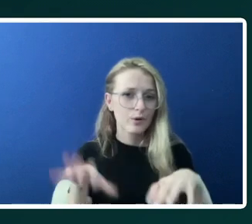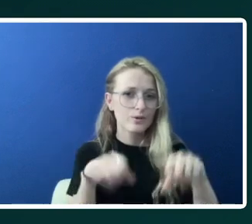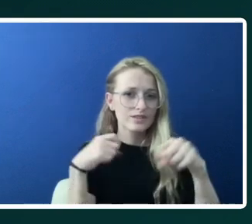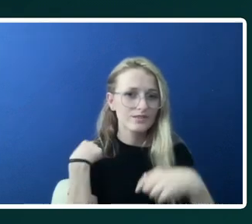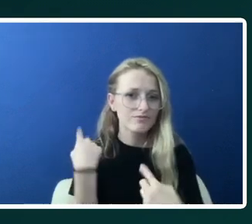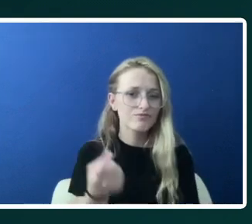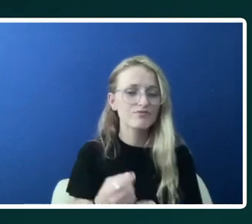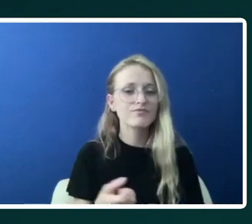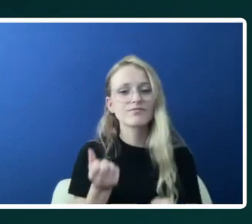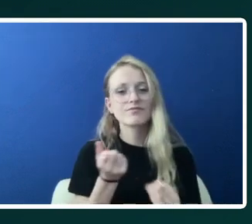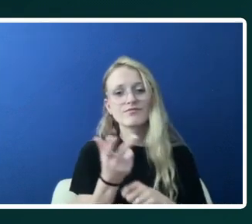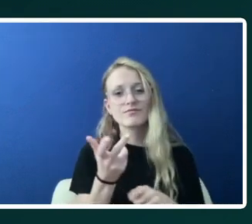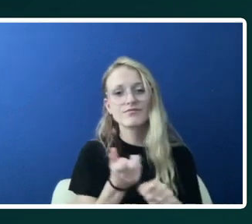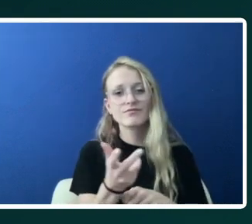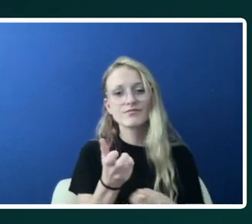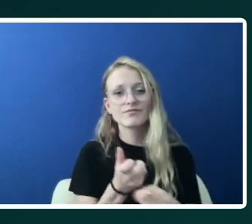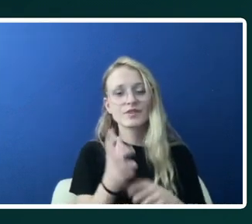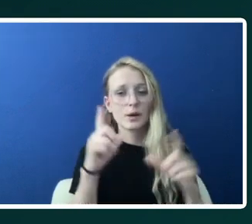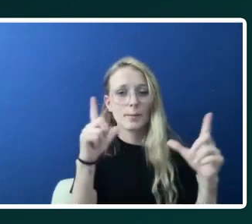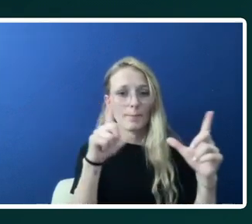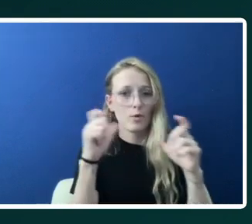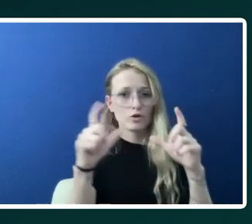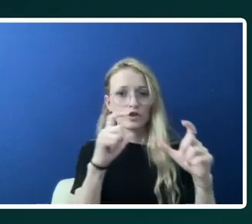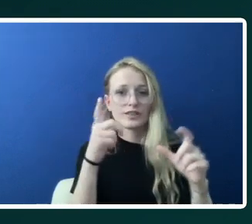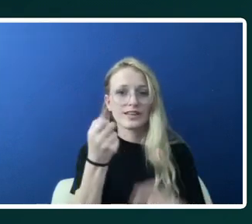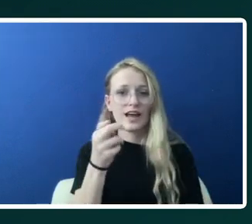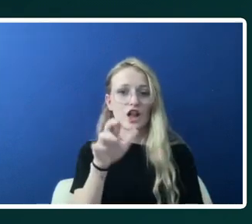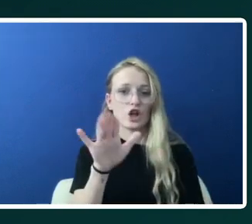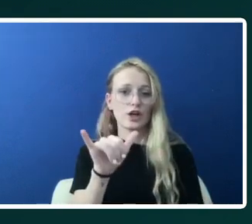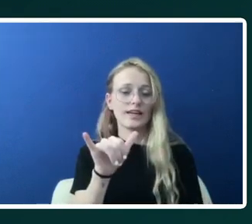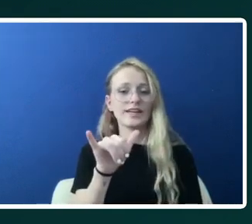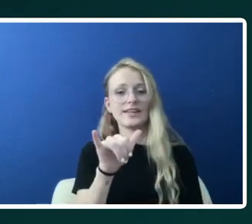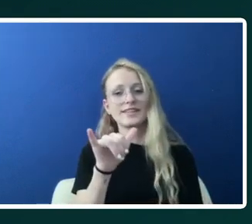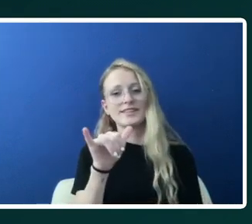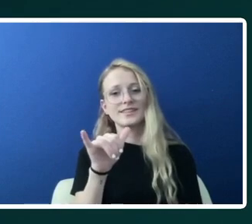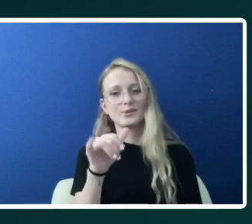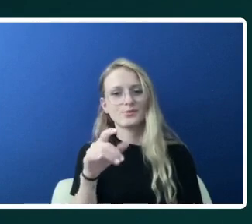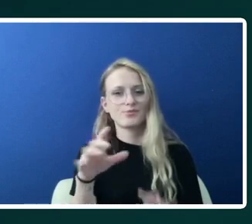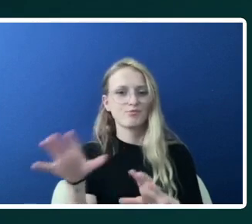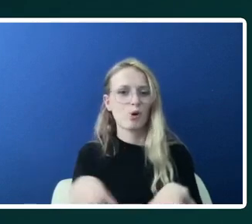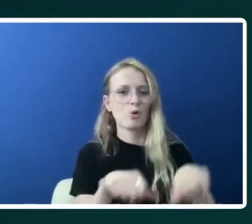the Portrait Gallery features the Outwin Boochever Portrait Competition. These exhibitions are so